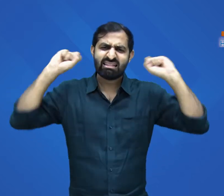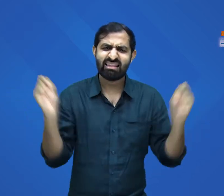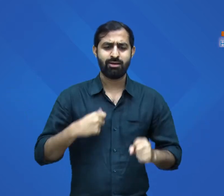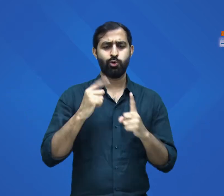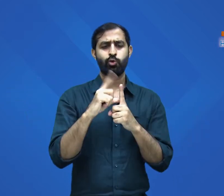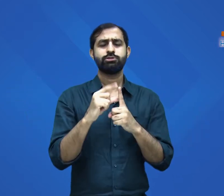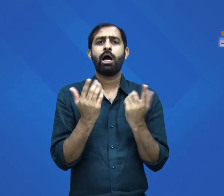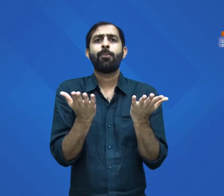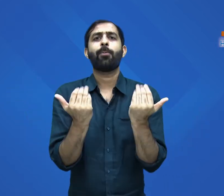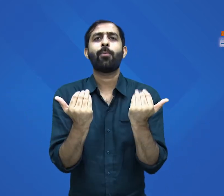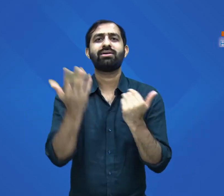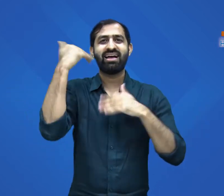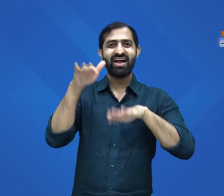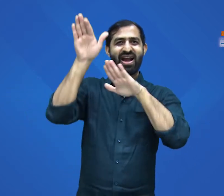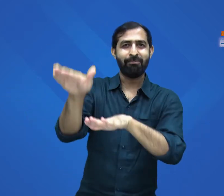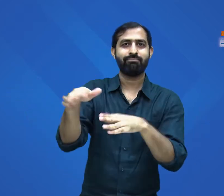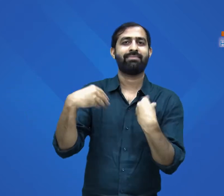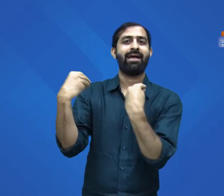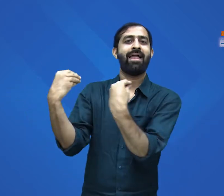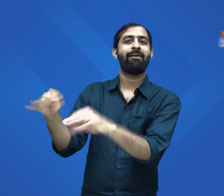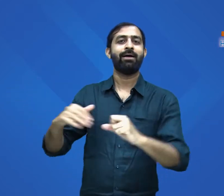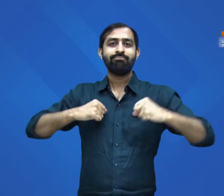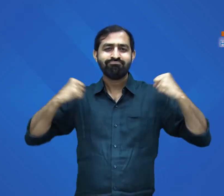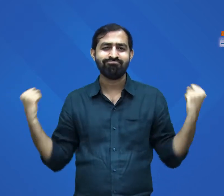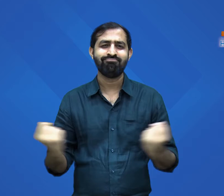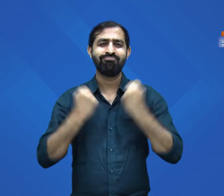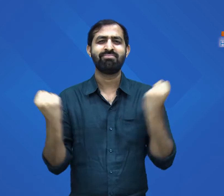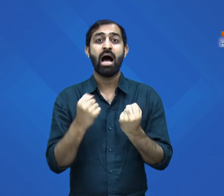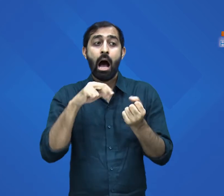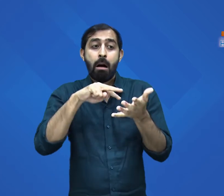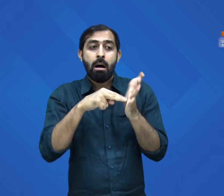Now, they can do anything on their own and they are no more dependent on anyone.